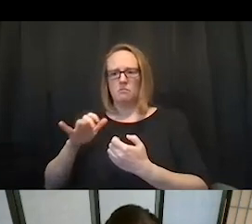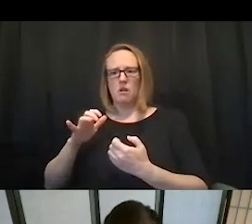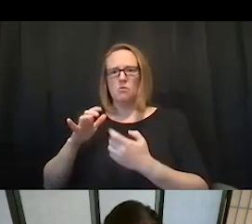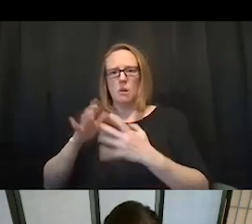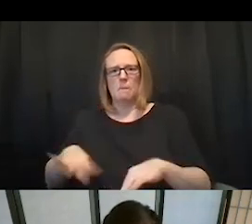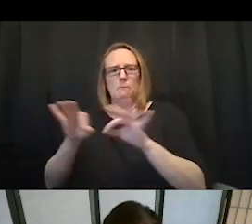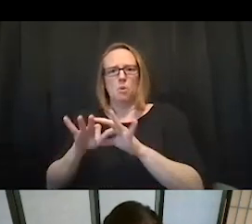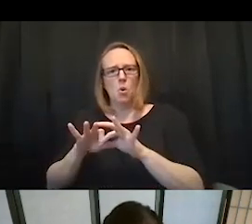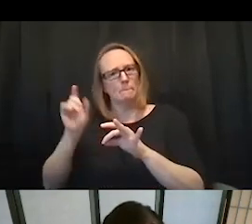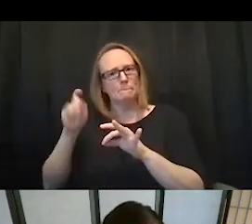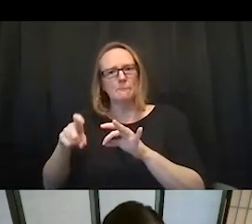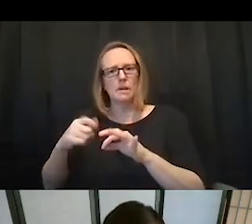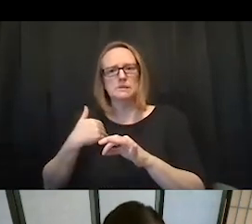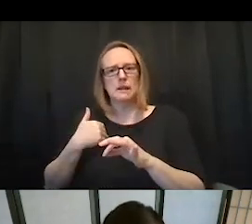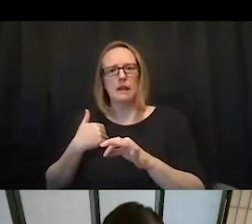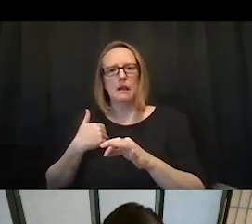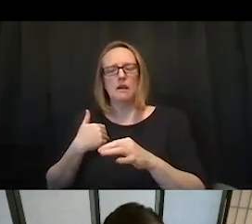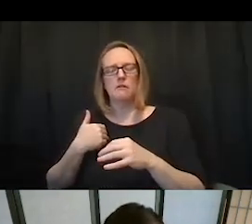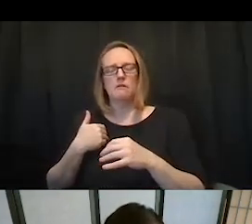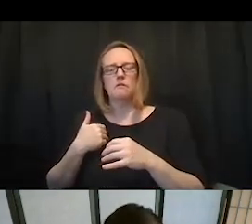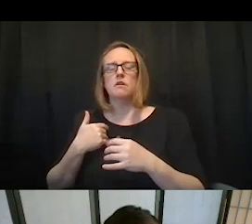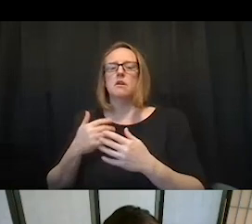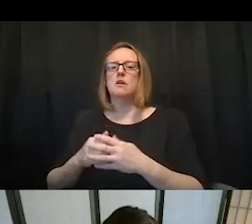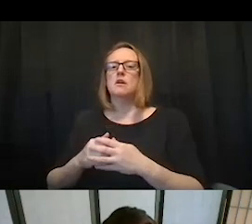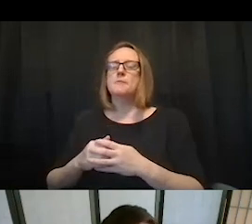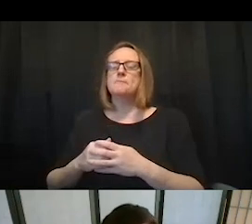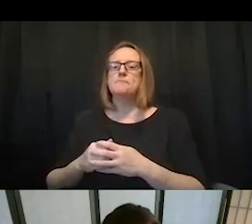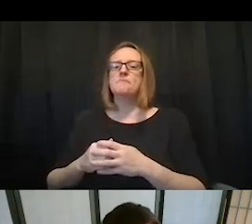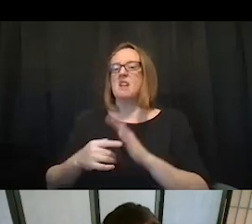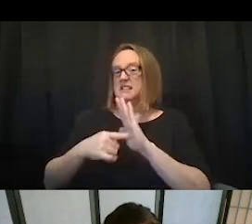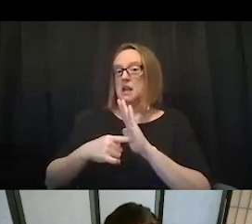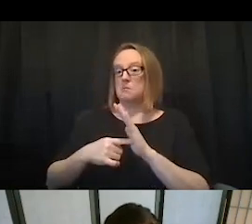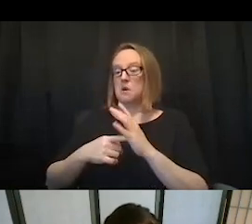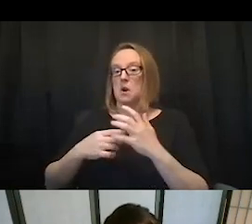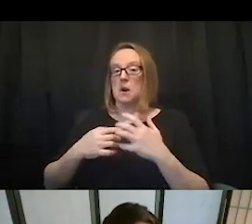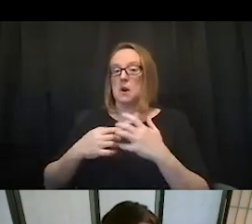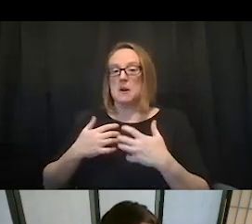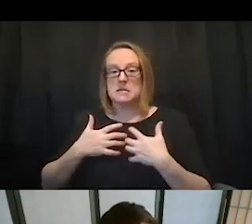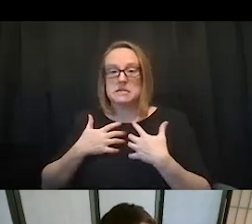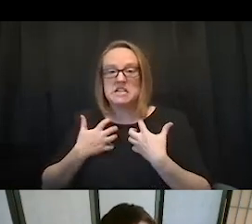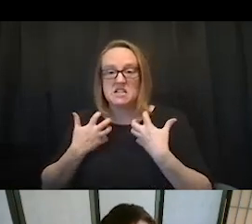um We have emotions for very clear reasons um for example anger is an emotion that primes